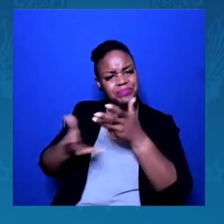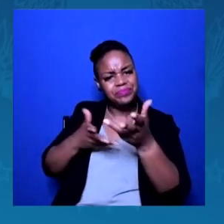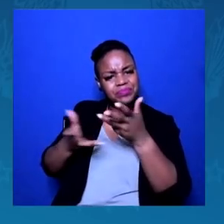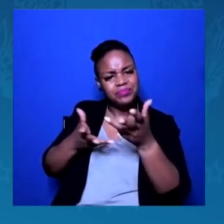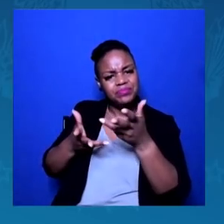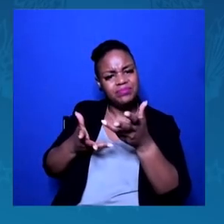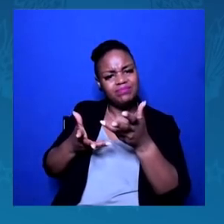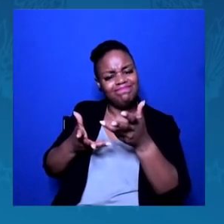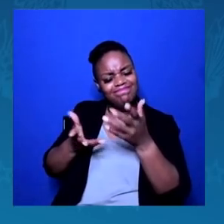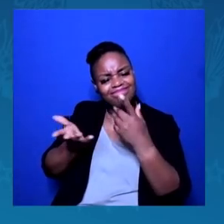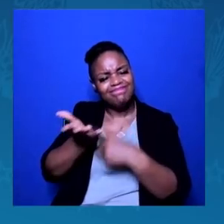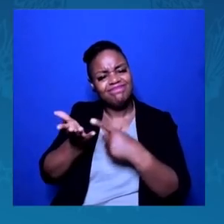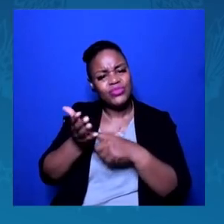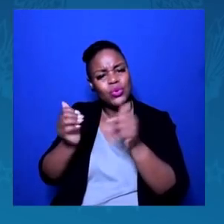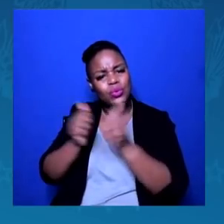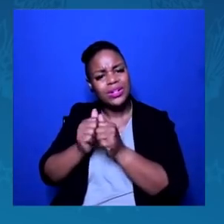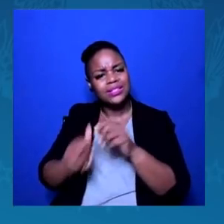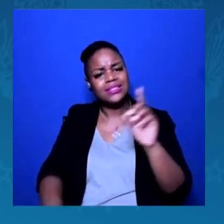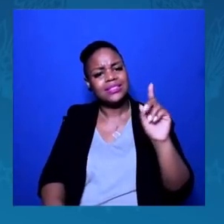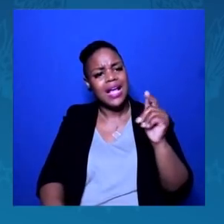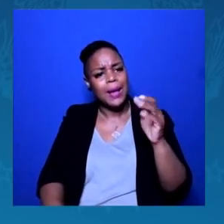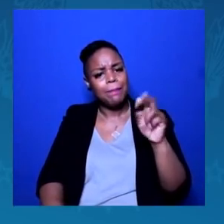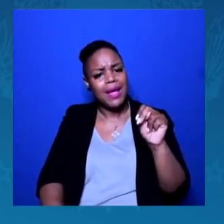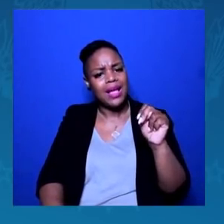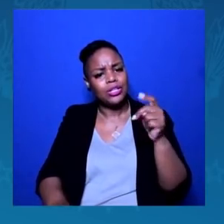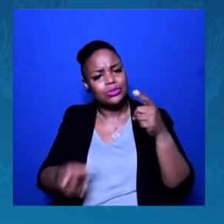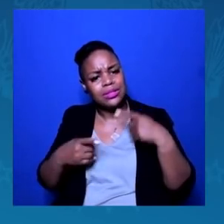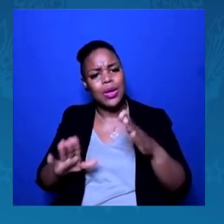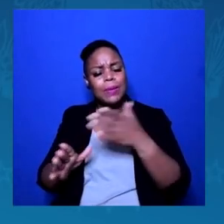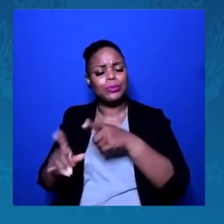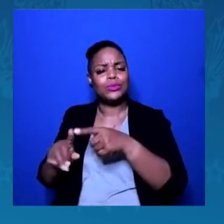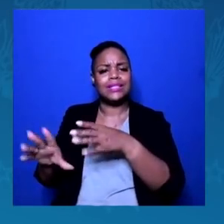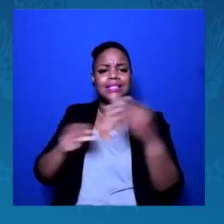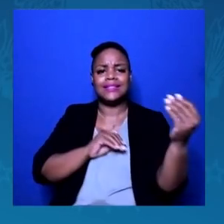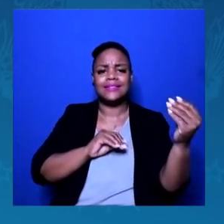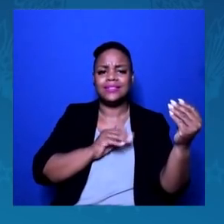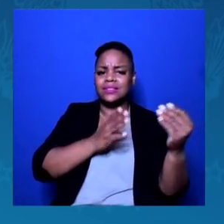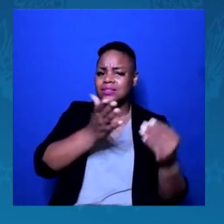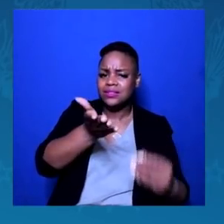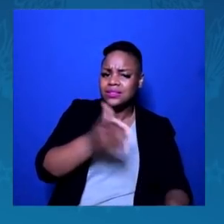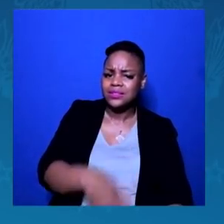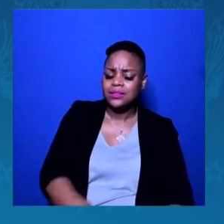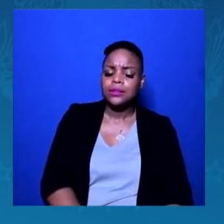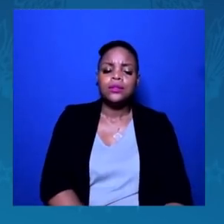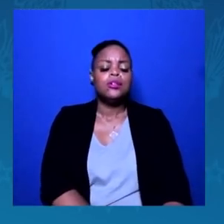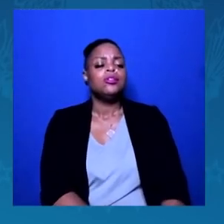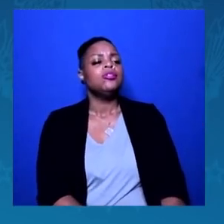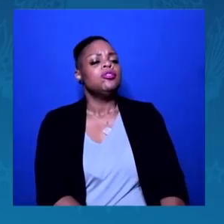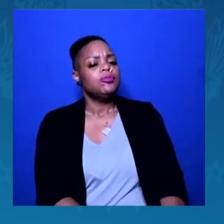I have worked almost my entire career on a number of issues, but with a particular emphasis on the protection of women and children.